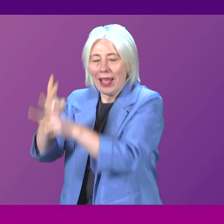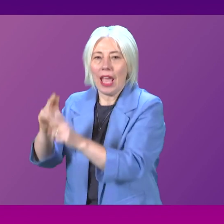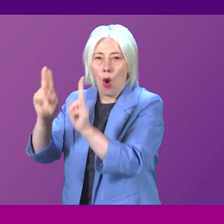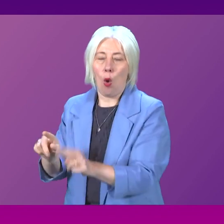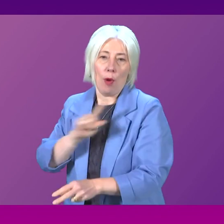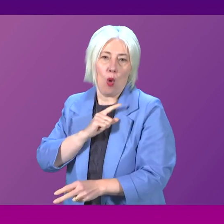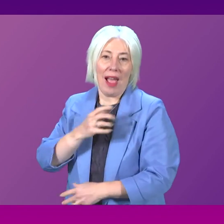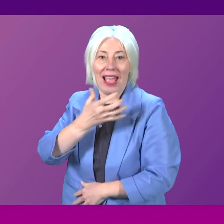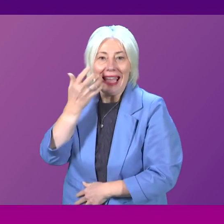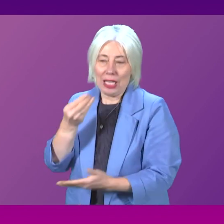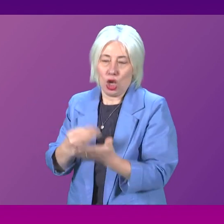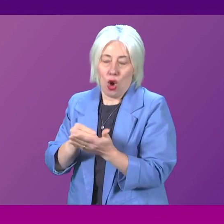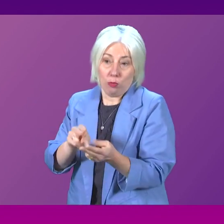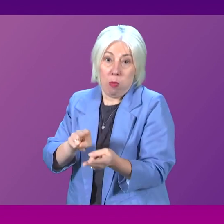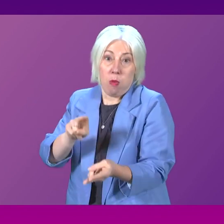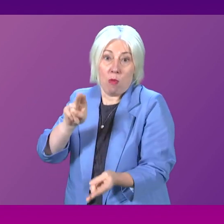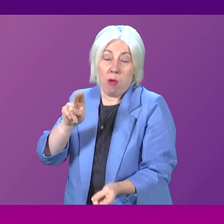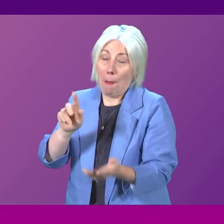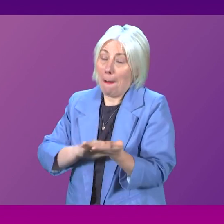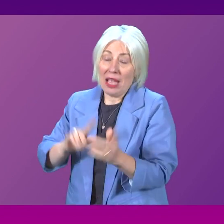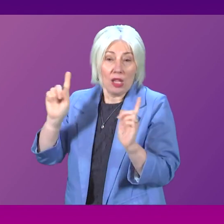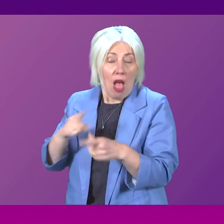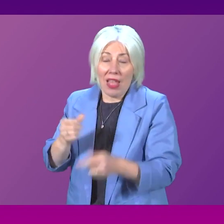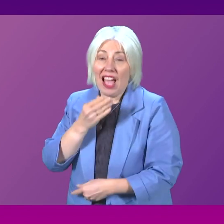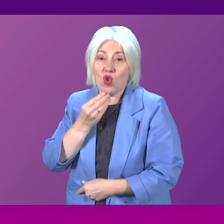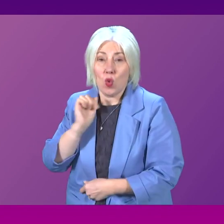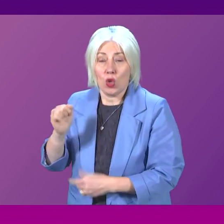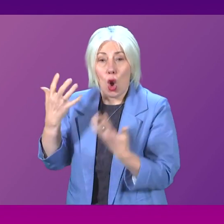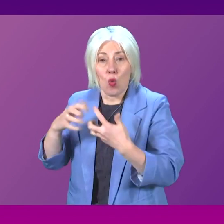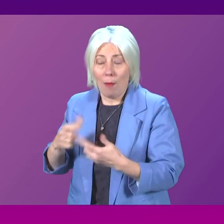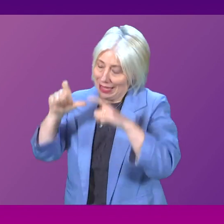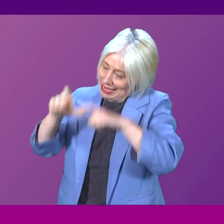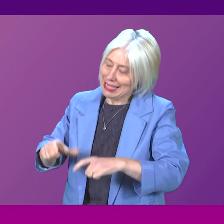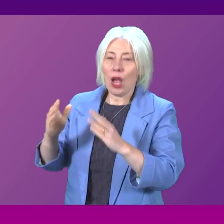costs made it impossible for them to use the equipment that supported them to stay in their own homes.